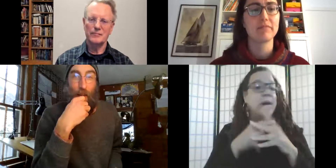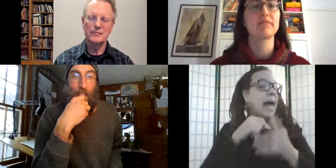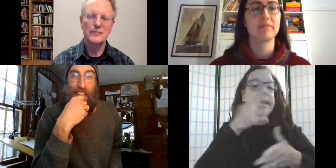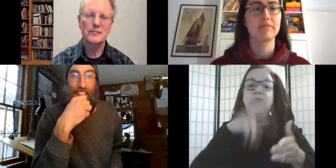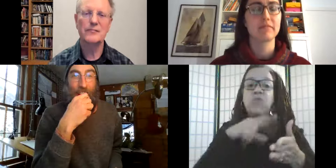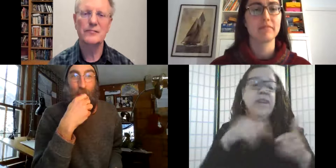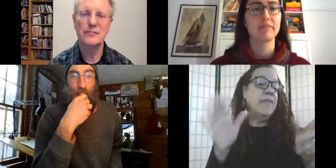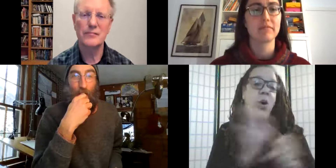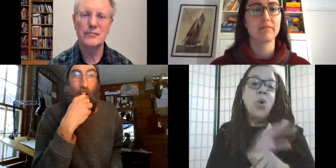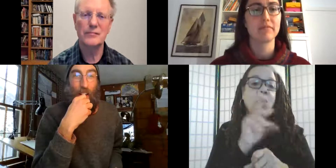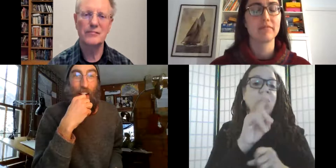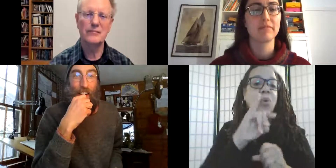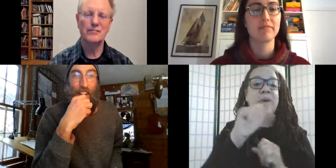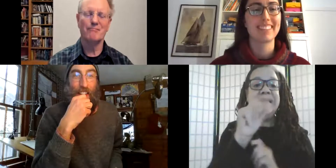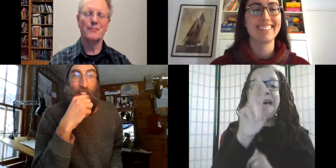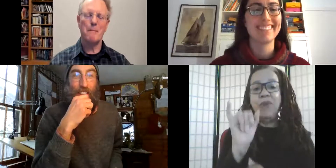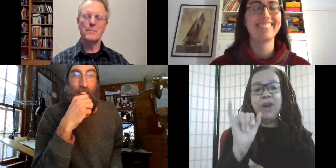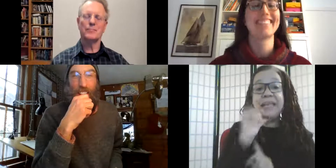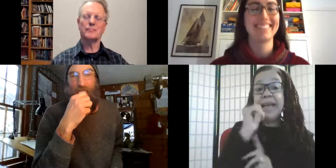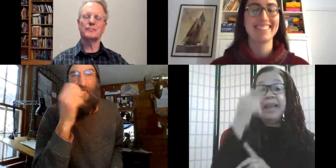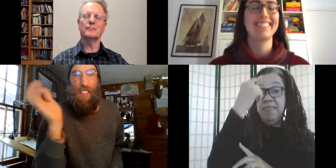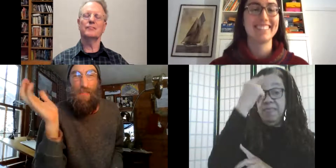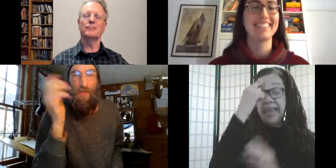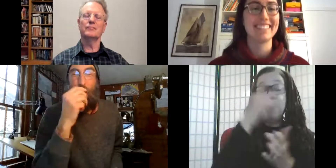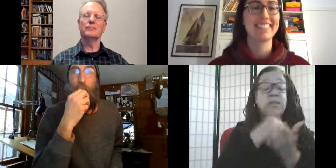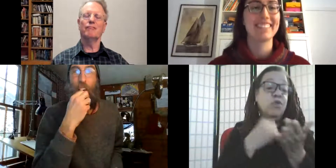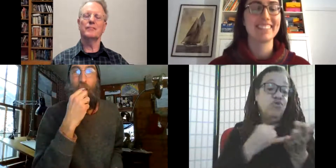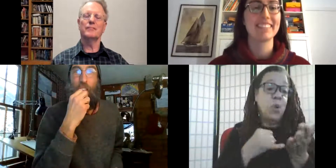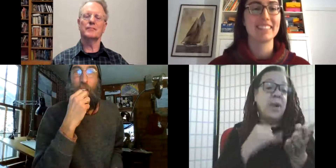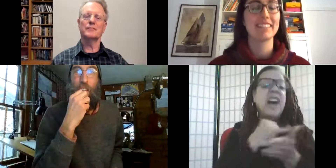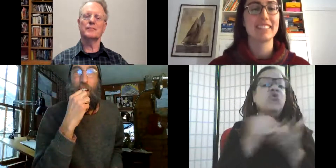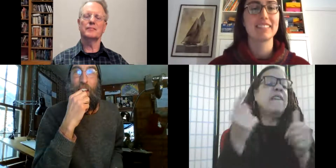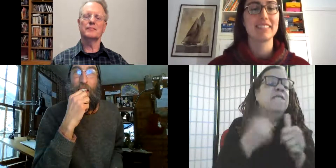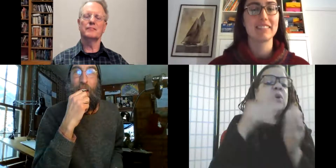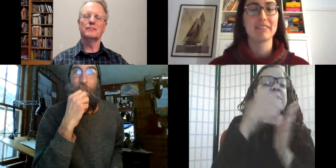because I didn't think I was going to draw it, I just thought I'll draw this first paragraph or two.